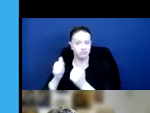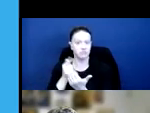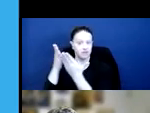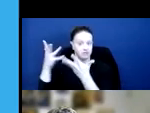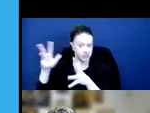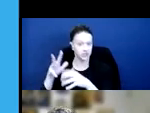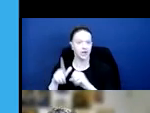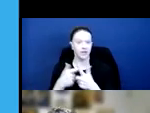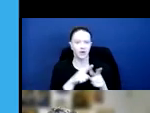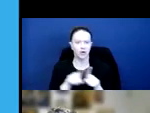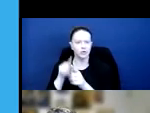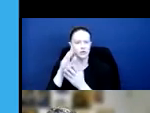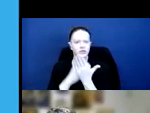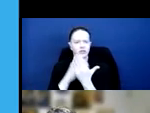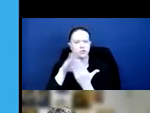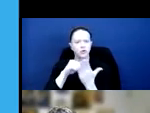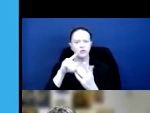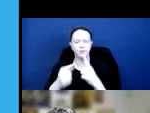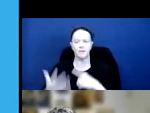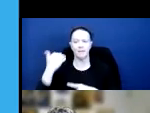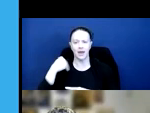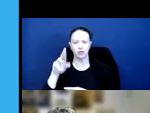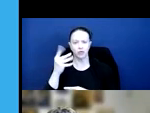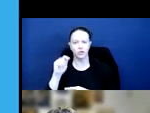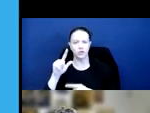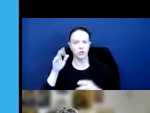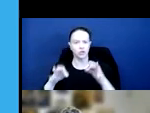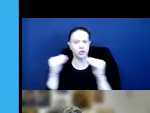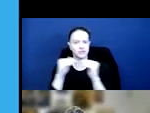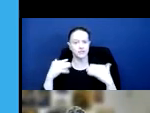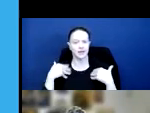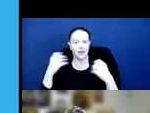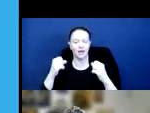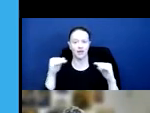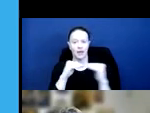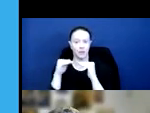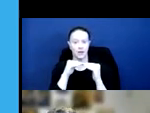health equity policy efforts. Remember, use the chat box and question function